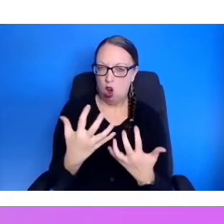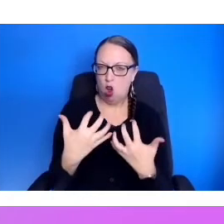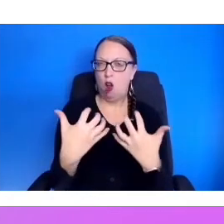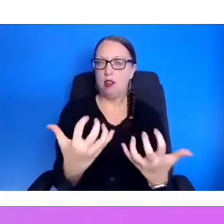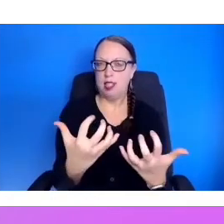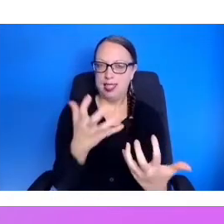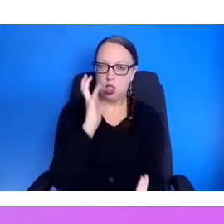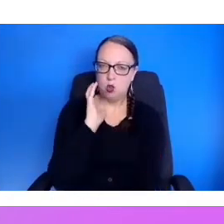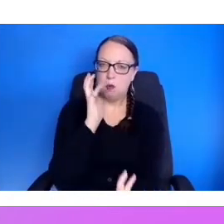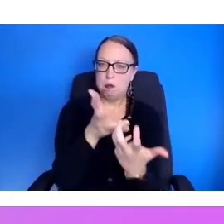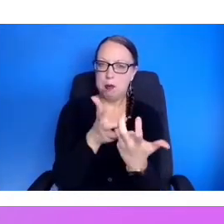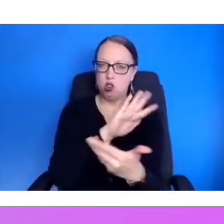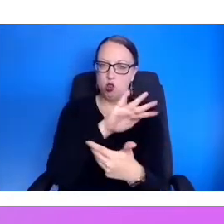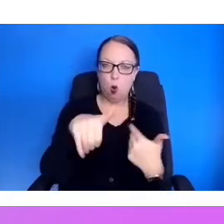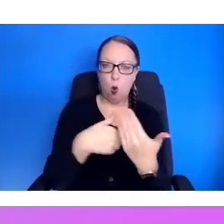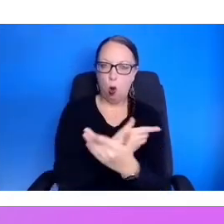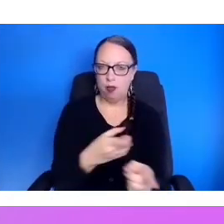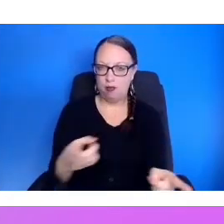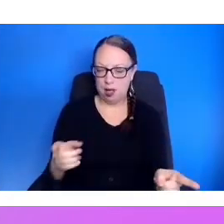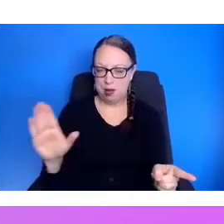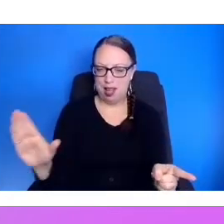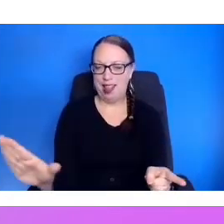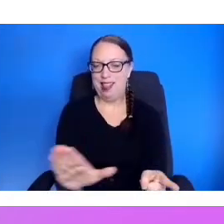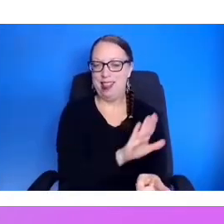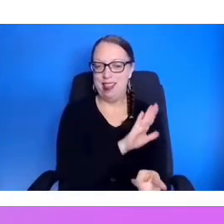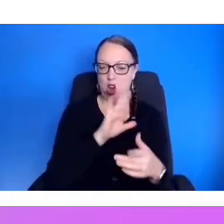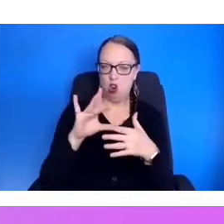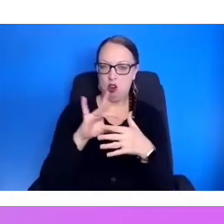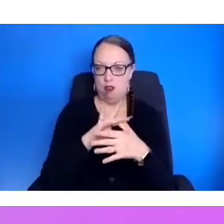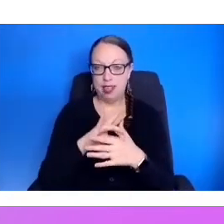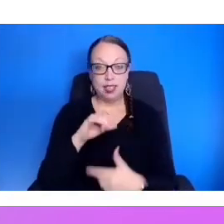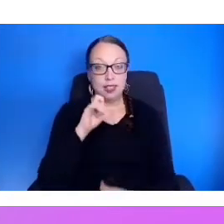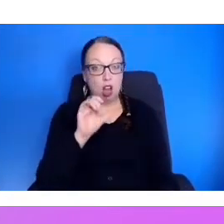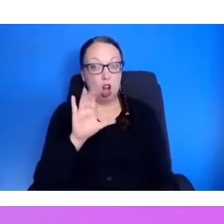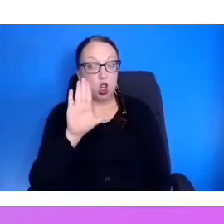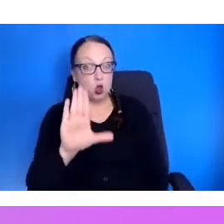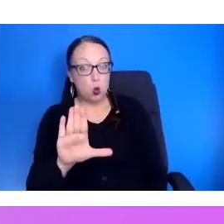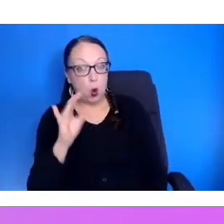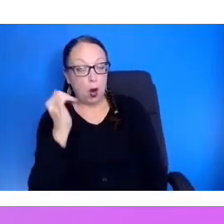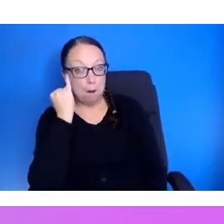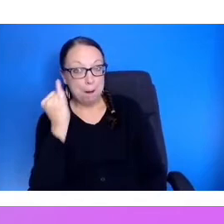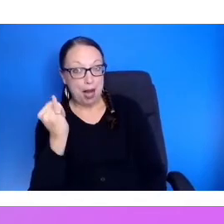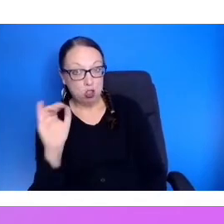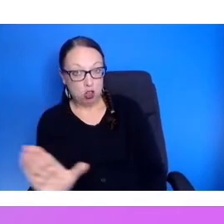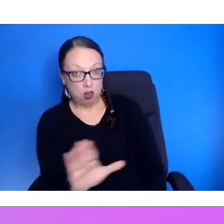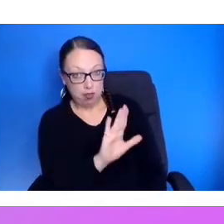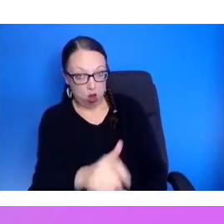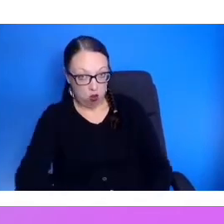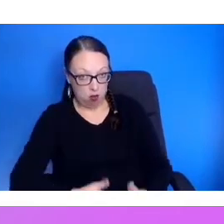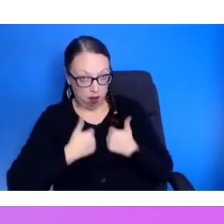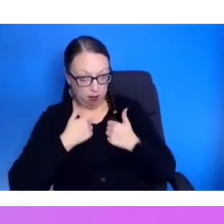within the context that they come not the context that you might imagine that they're in and to being relevant to them across that.